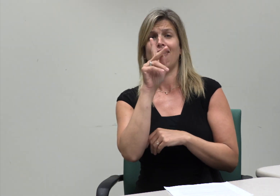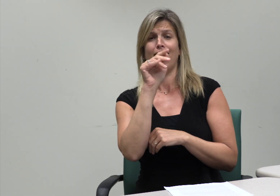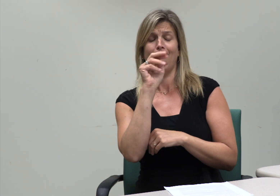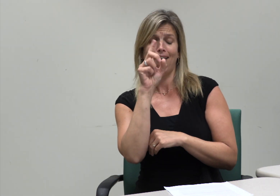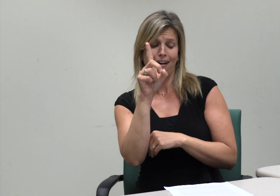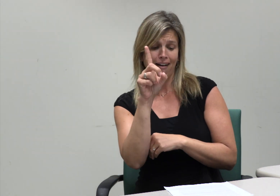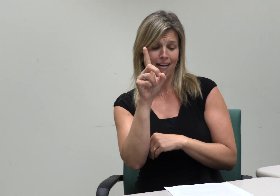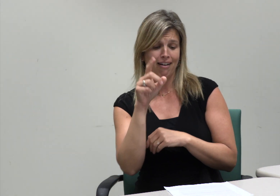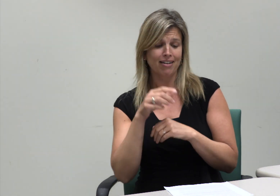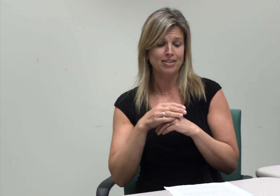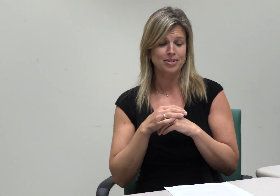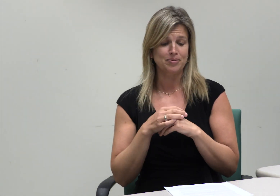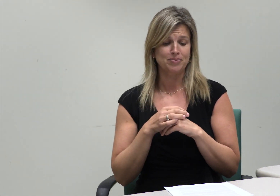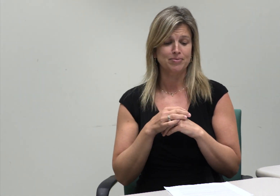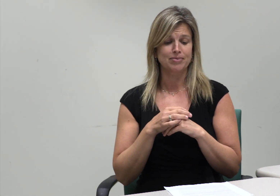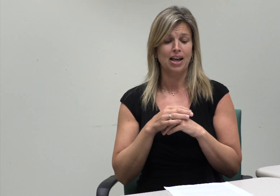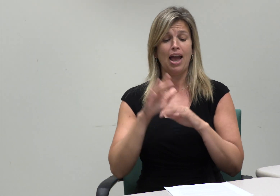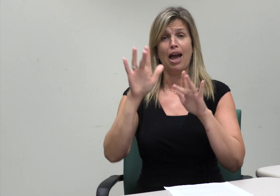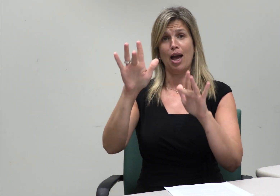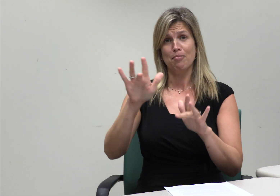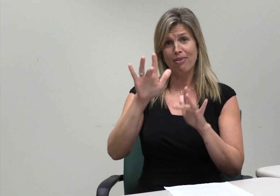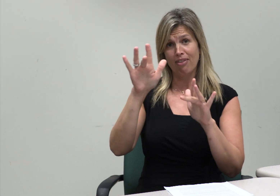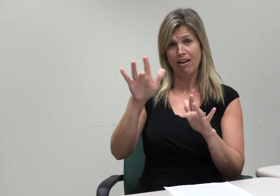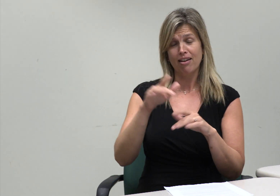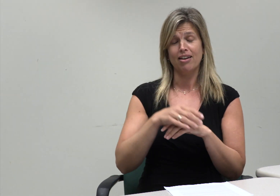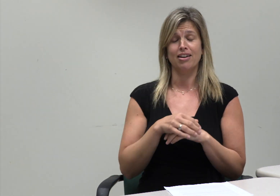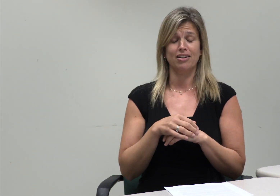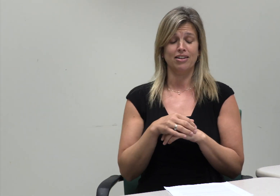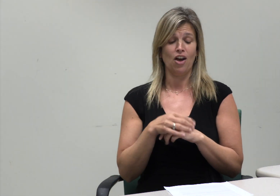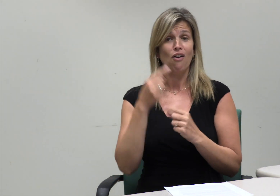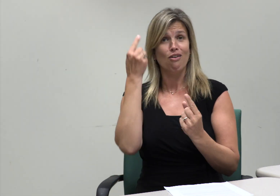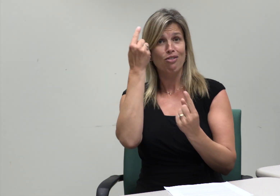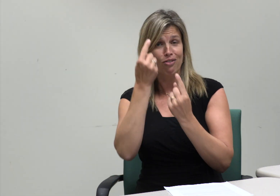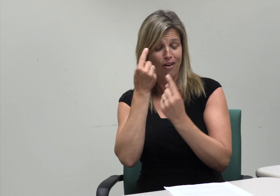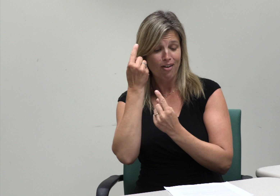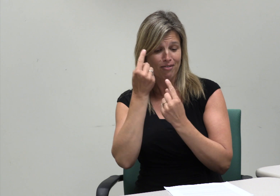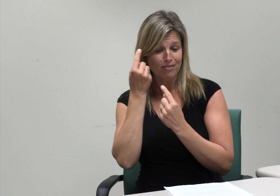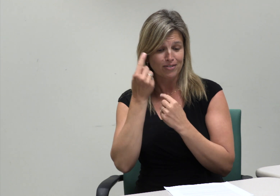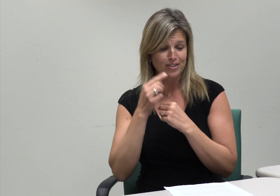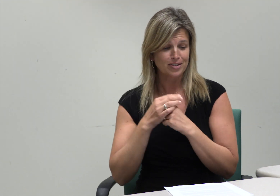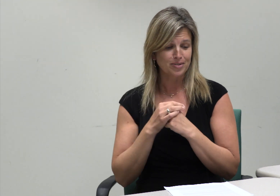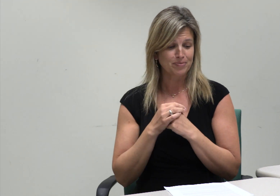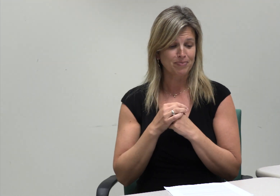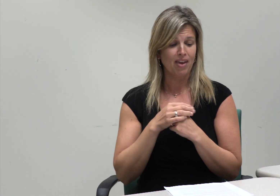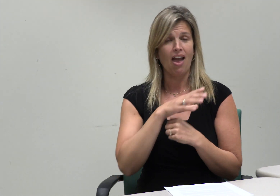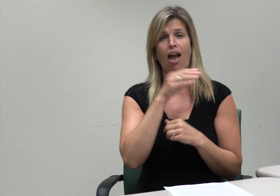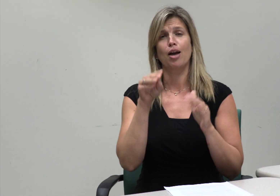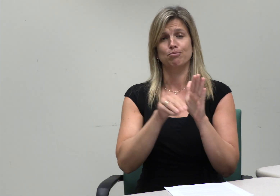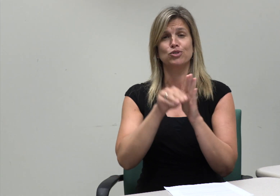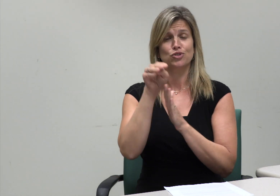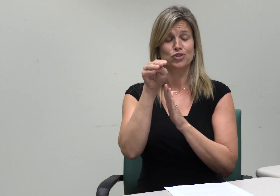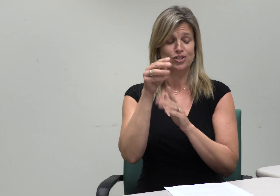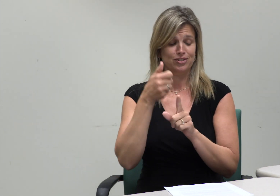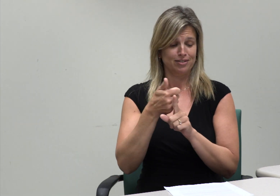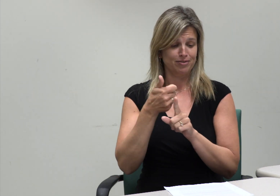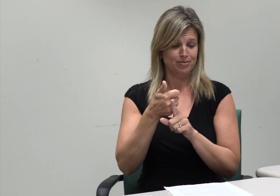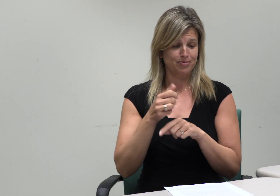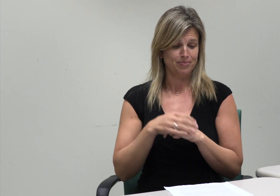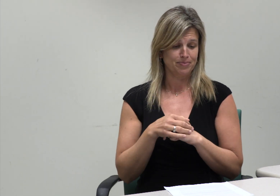She is kind, empathetic, thoughtful and mature.